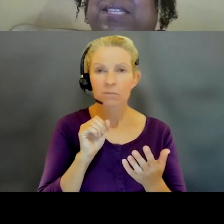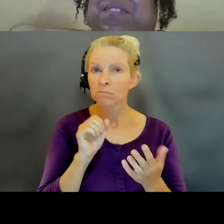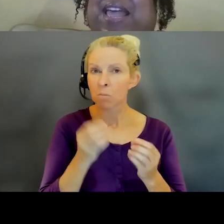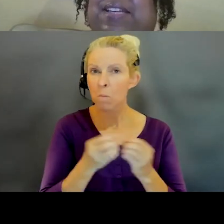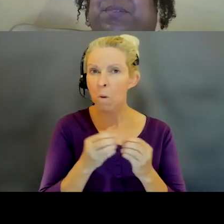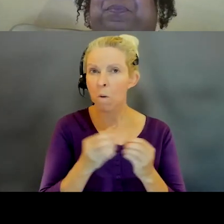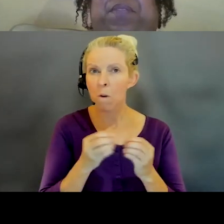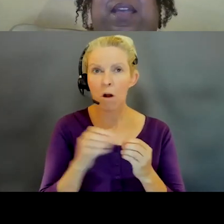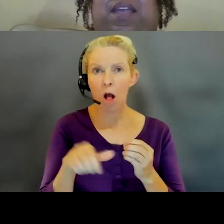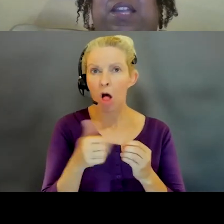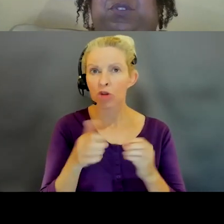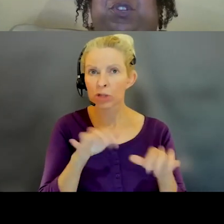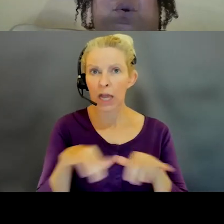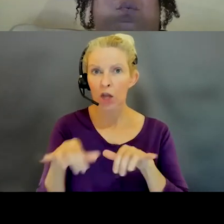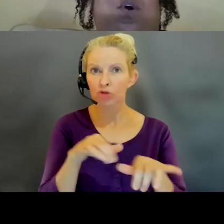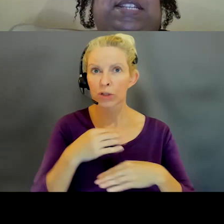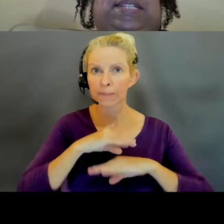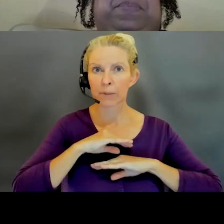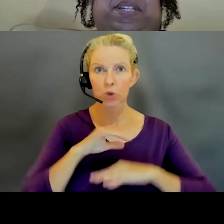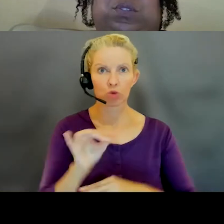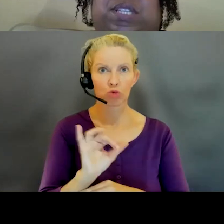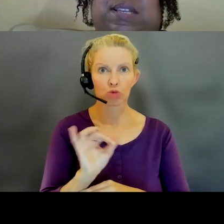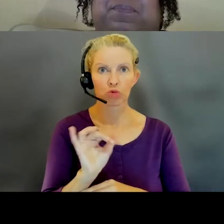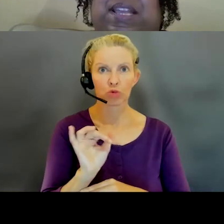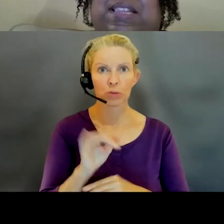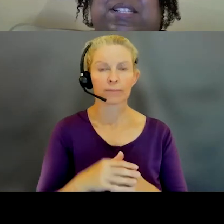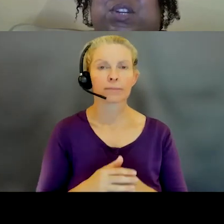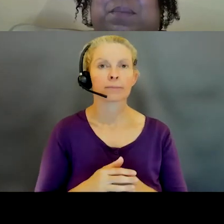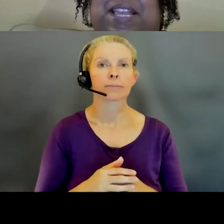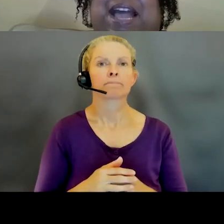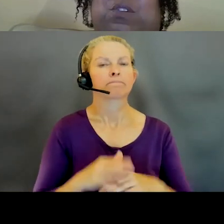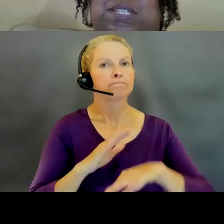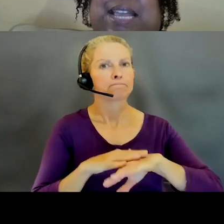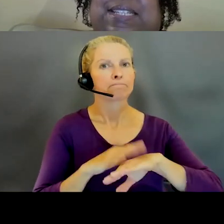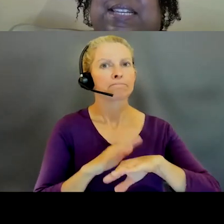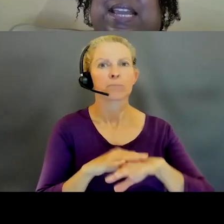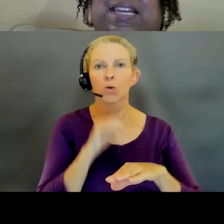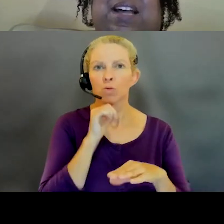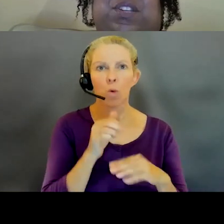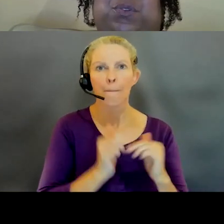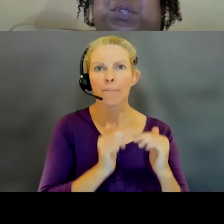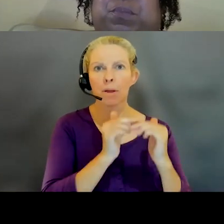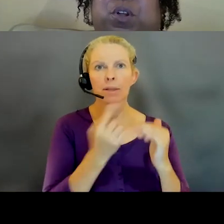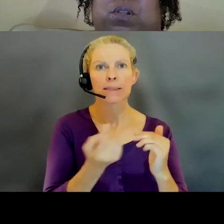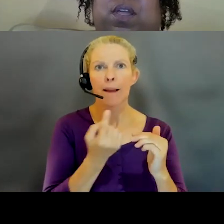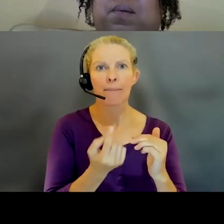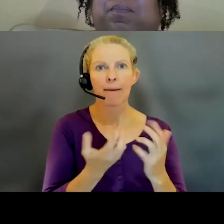of that? You don't want to build something that is going to be outdated and unusable